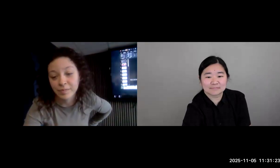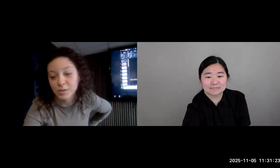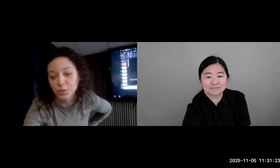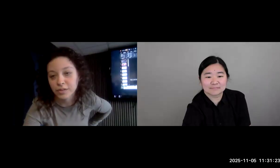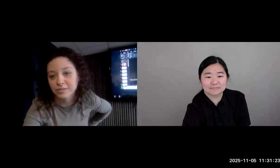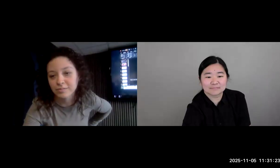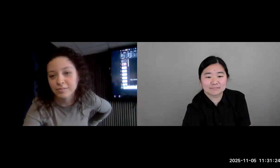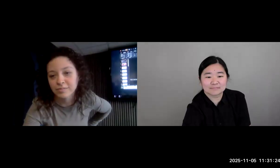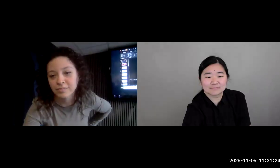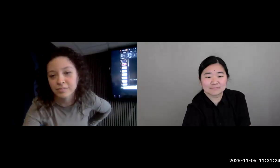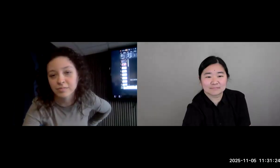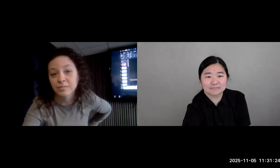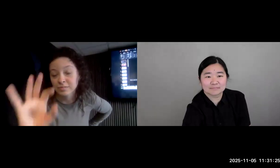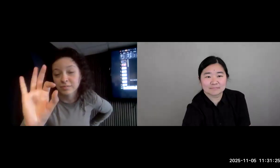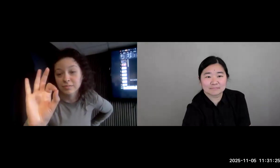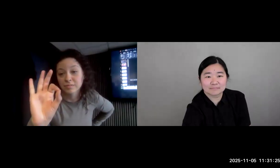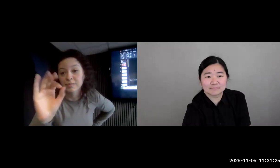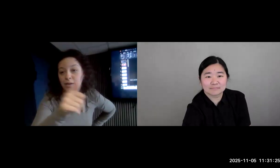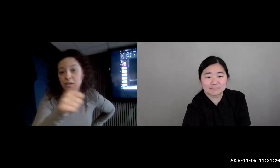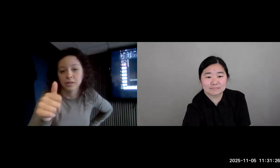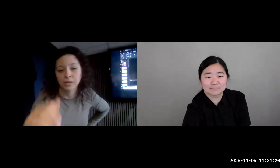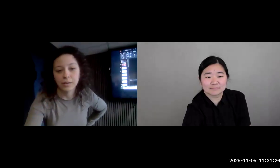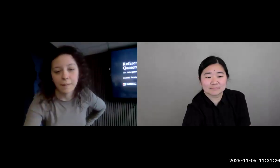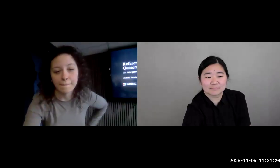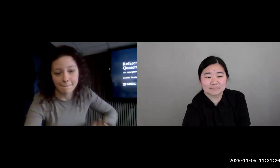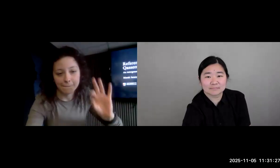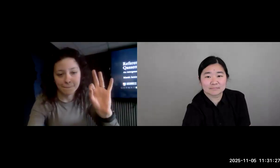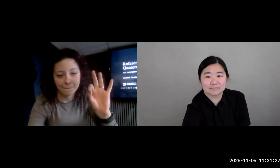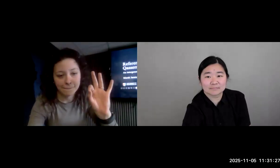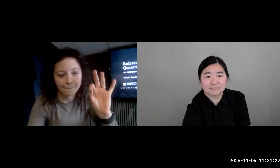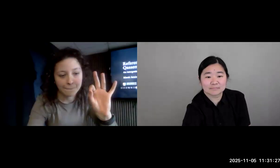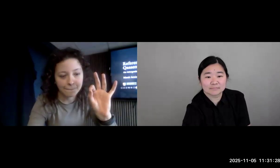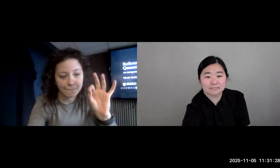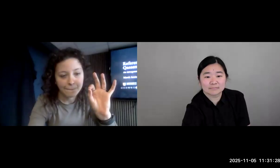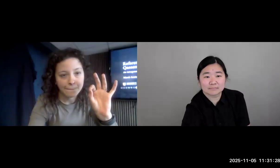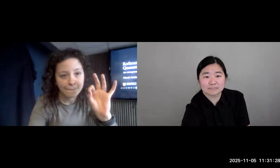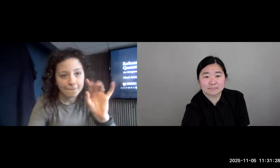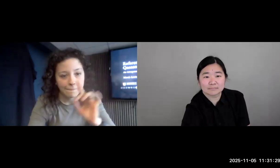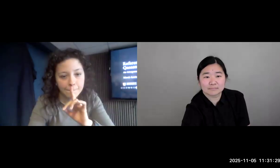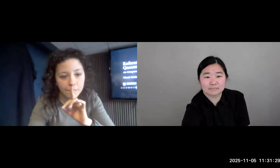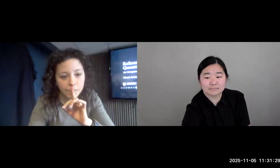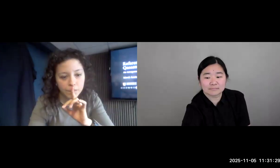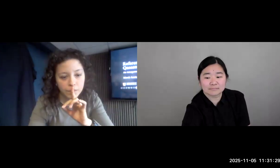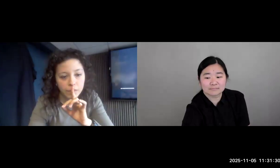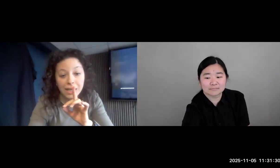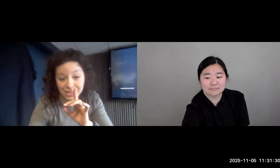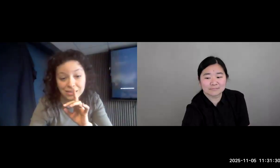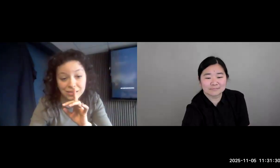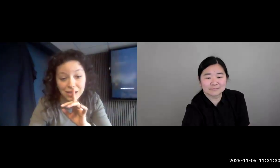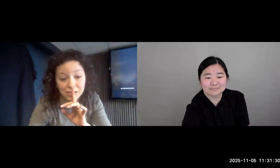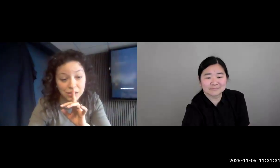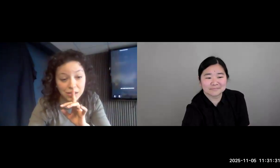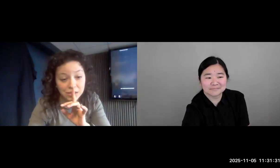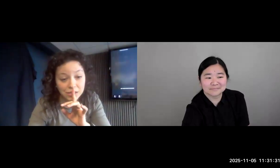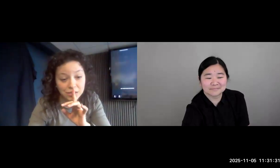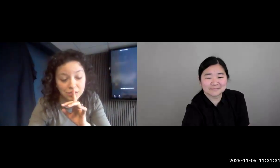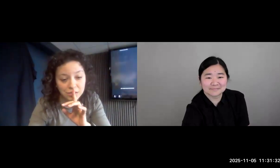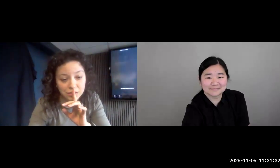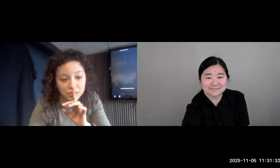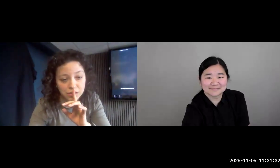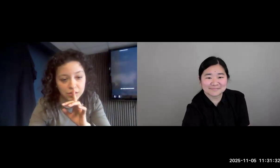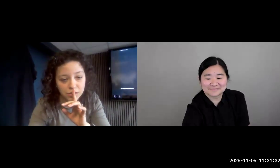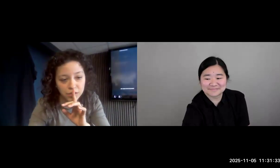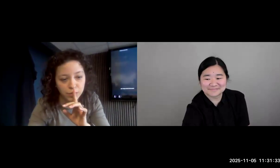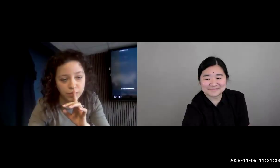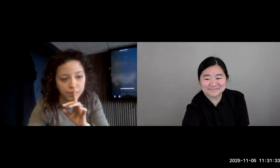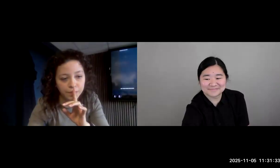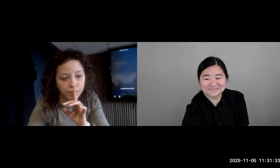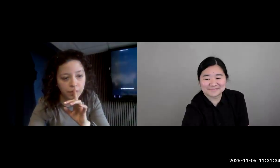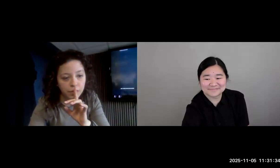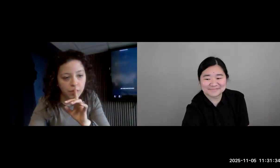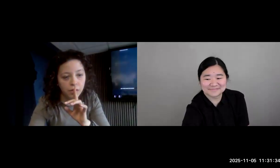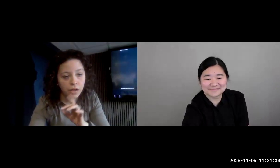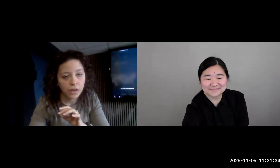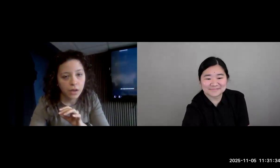your microphone is switched off, so we can't actually hear you, if you could switch on, that would be helpful, thank you.